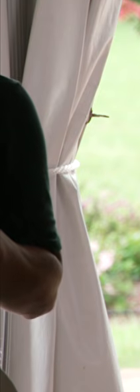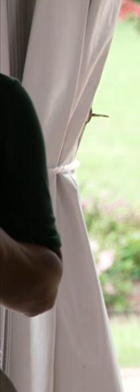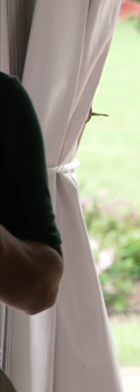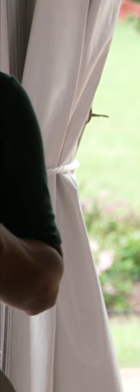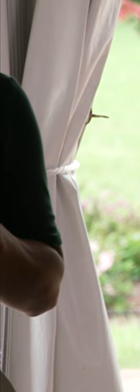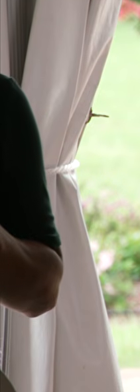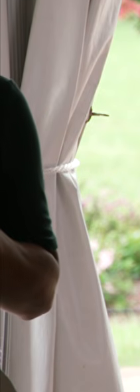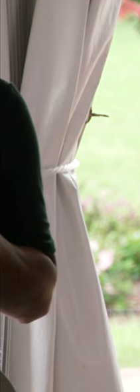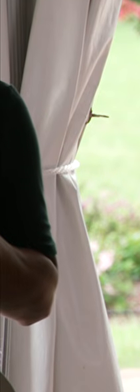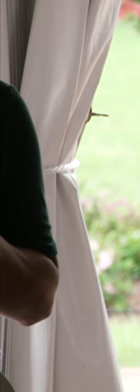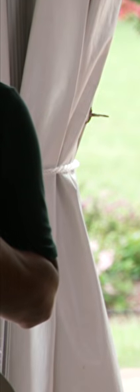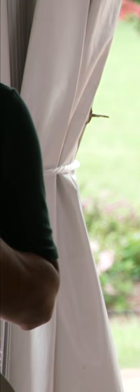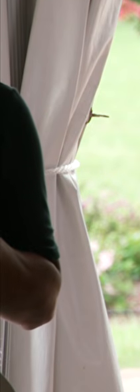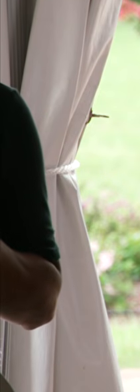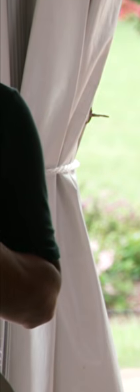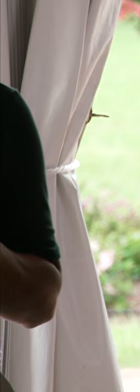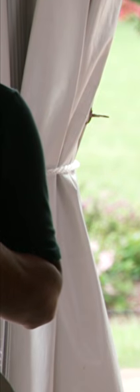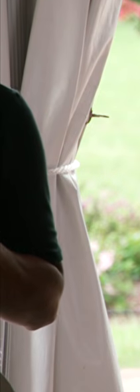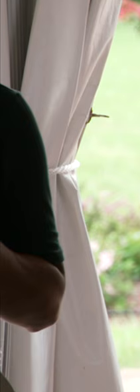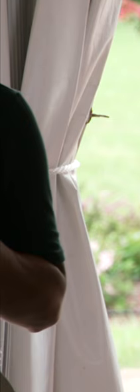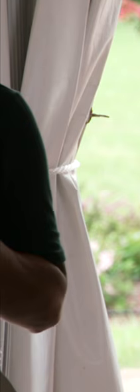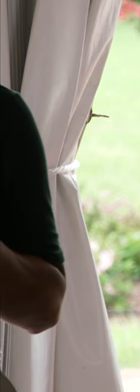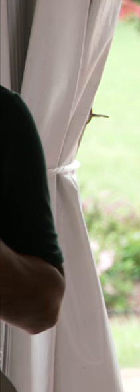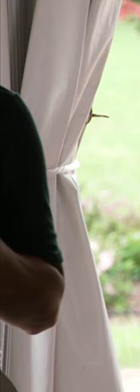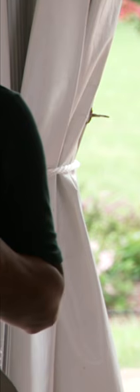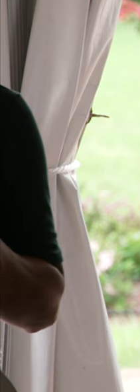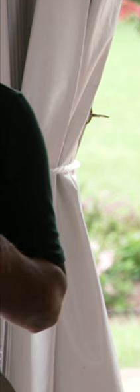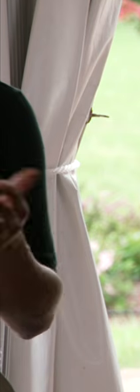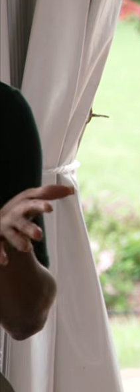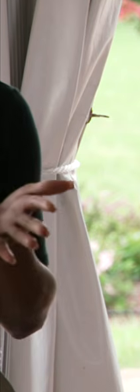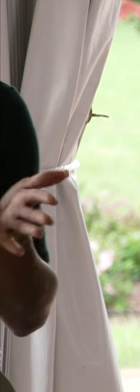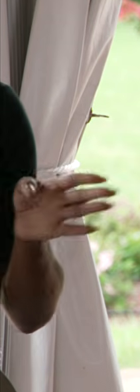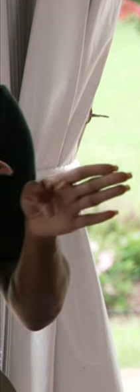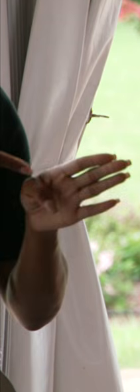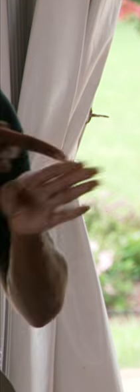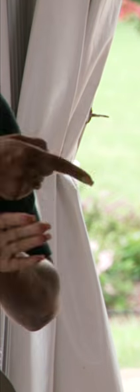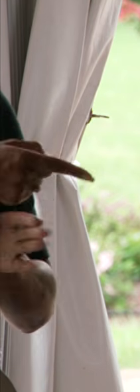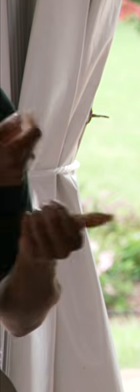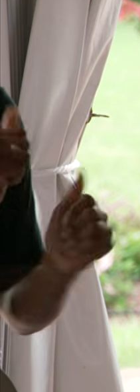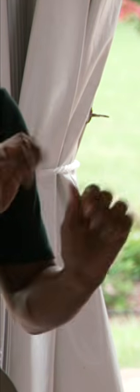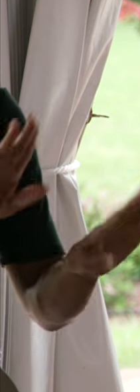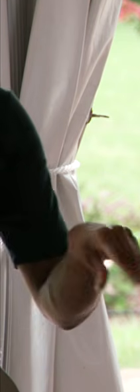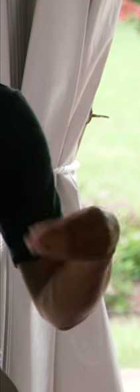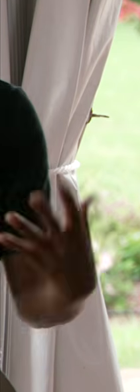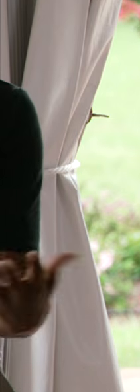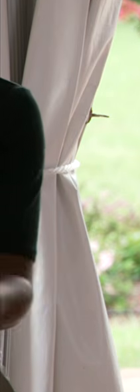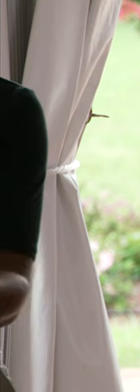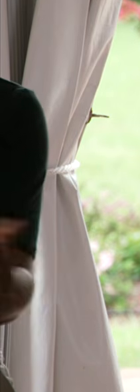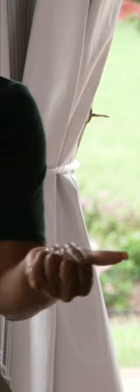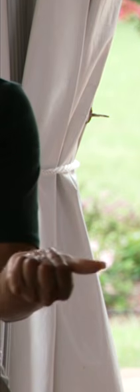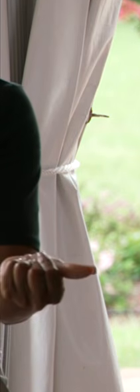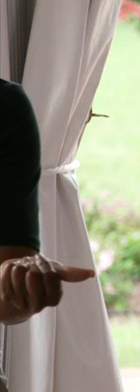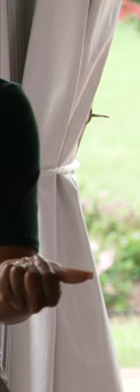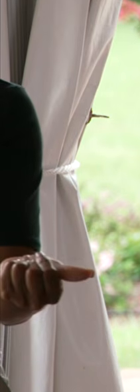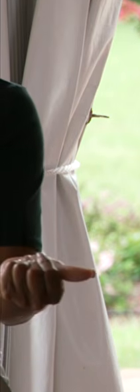When promised that they had an opportunity to receive medical care for their ailment,